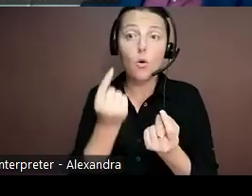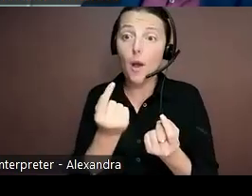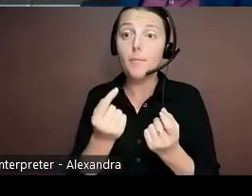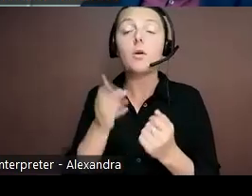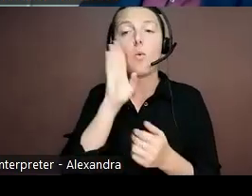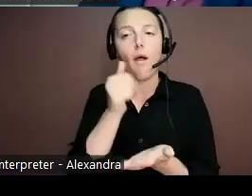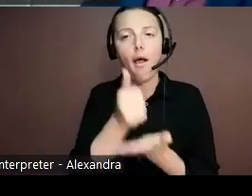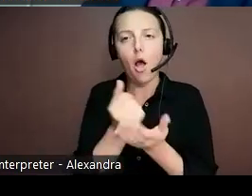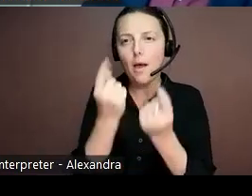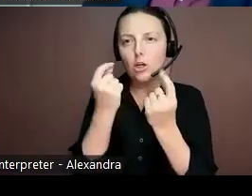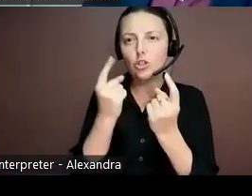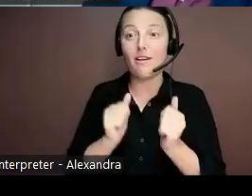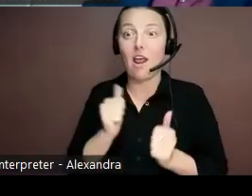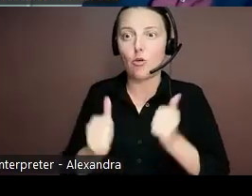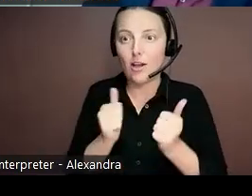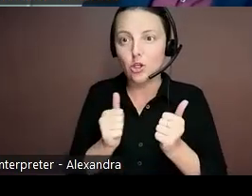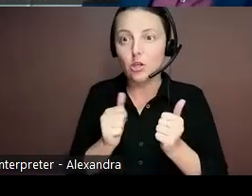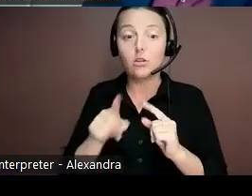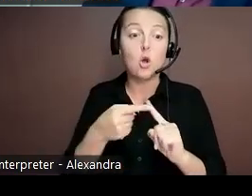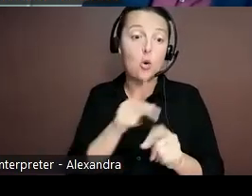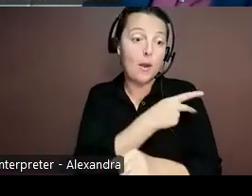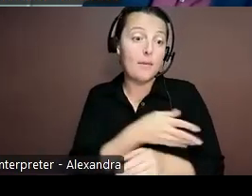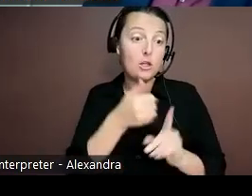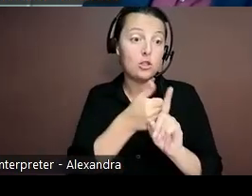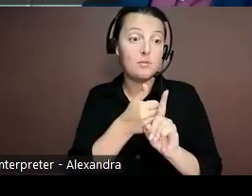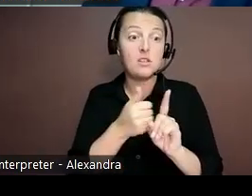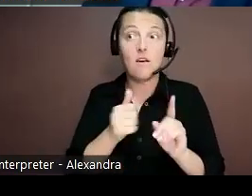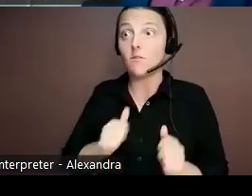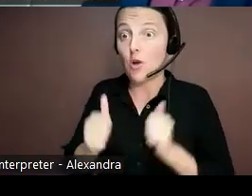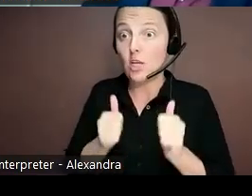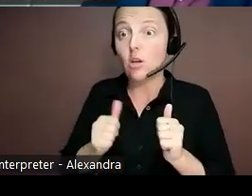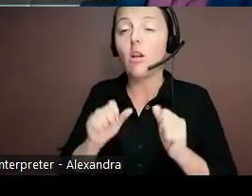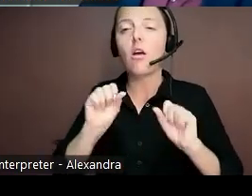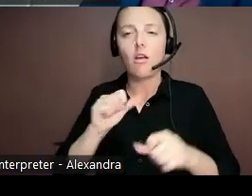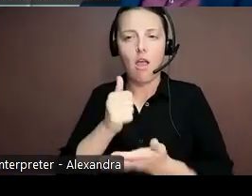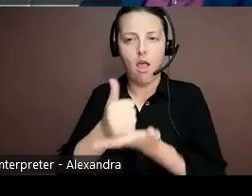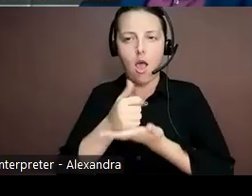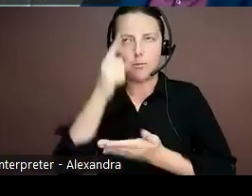when you understand the function, then you can better come up with uh the um the alternative,